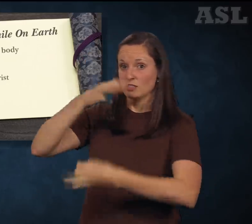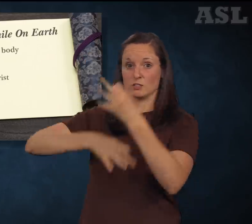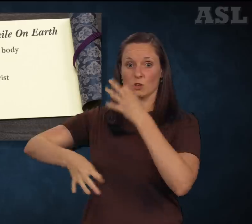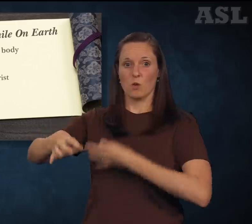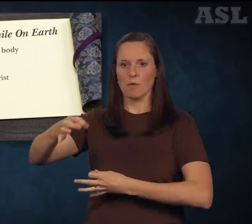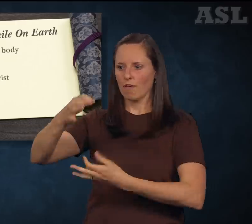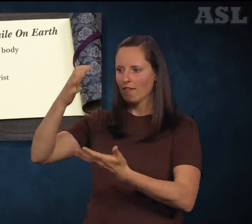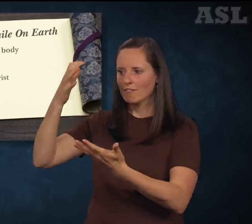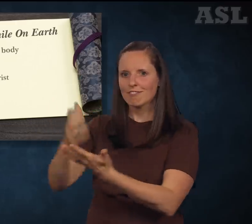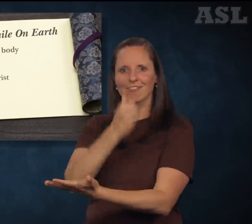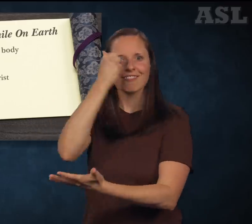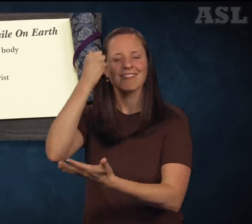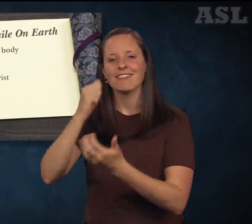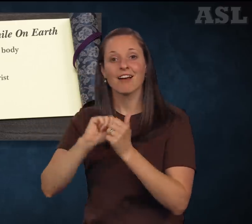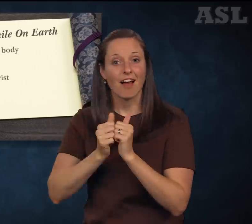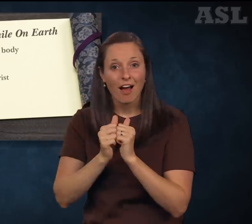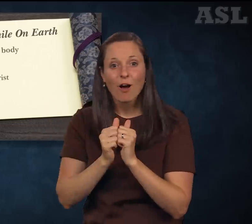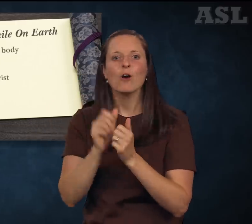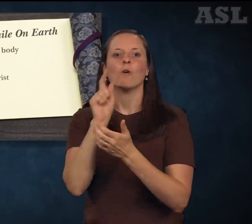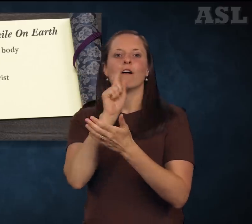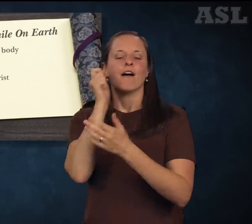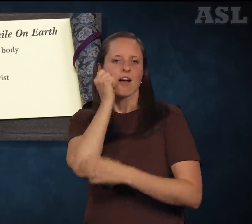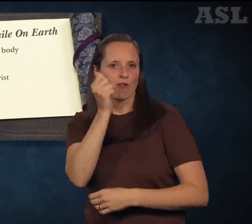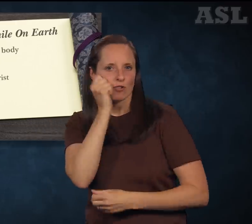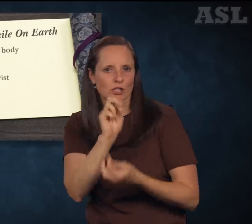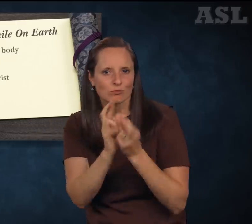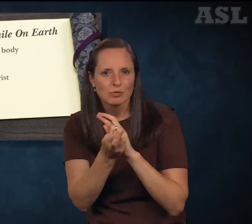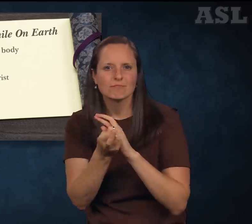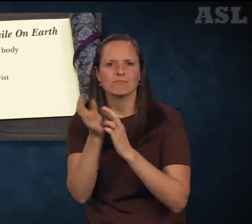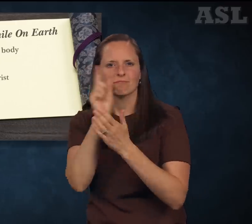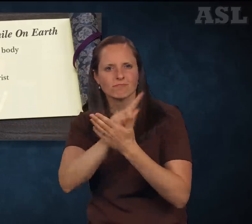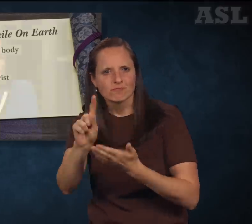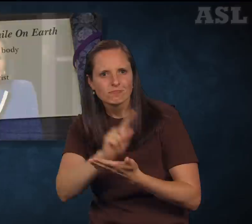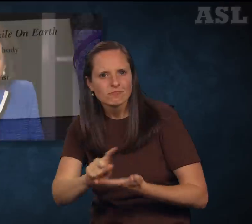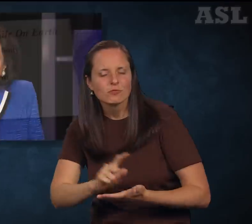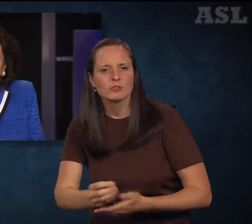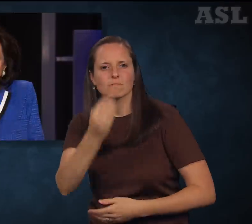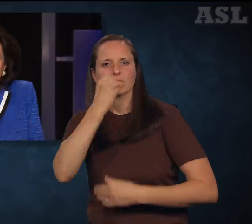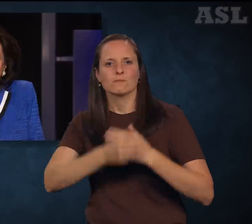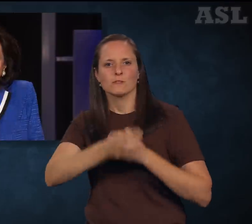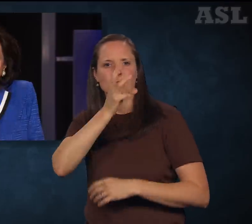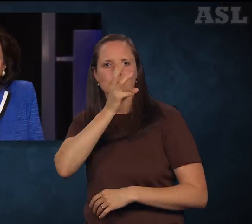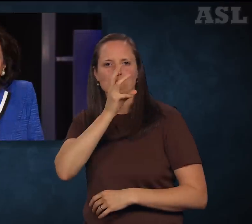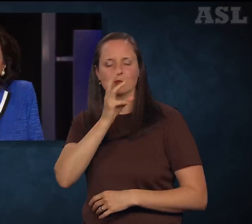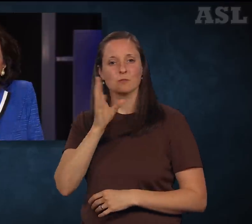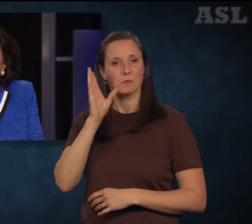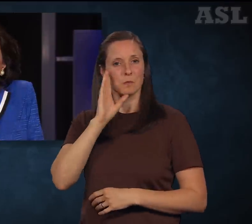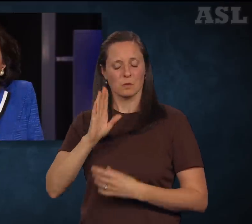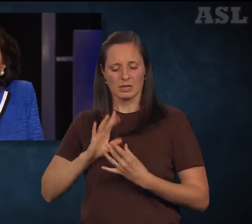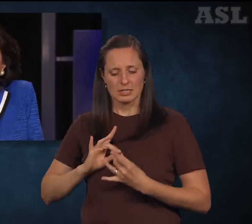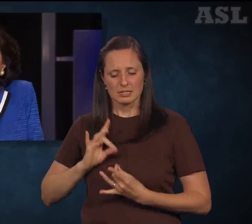SACRAMENT WEEKLY. AS YOU DO, YOU WILL BE